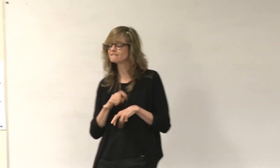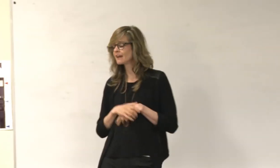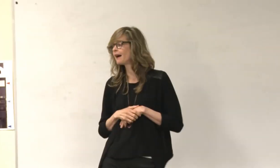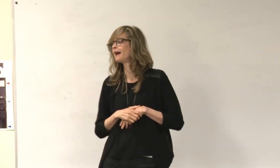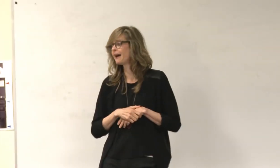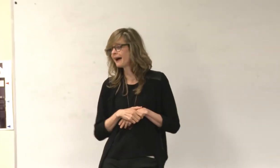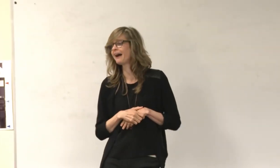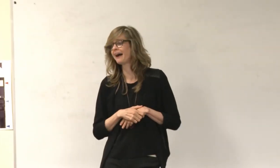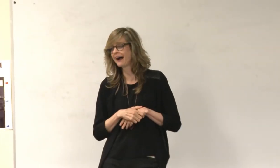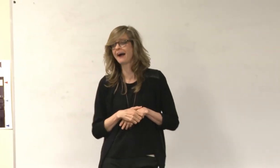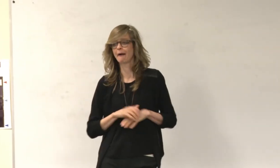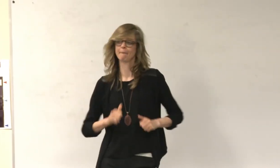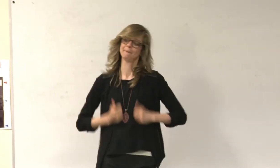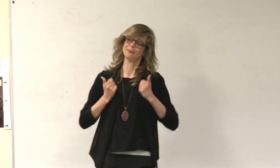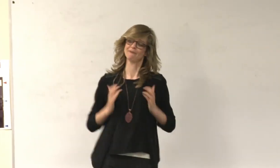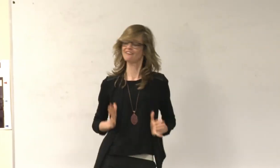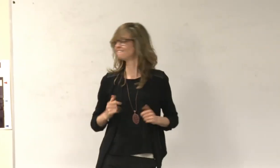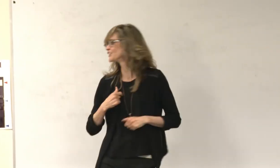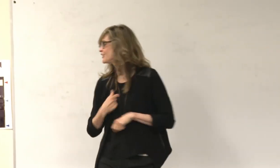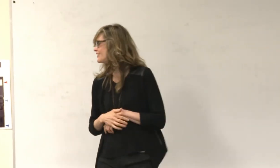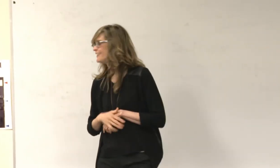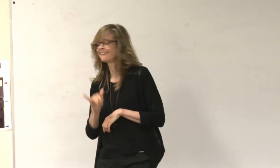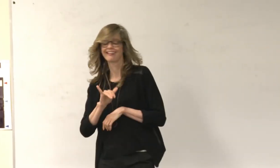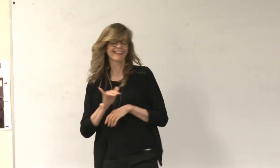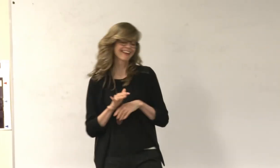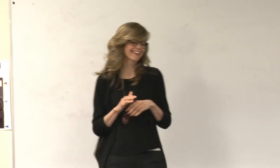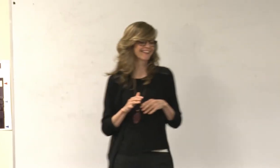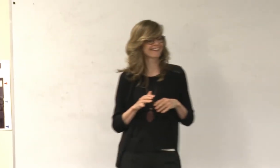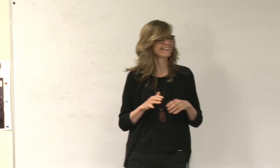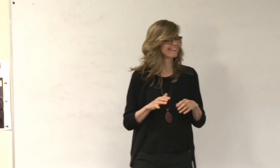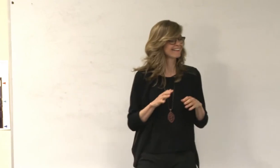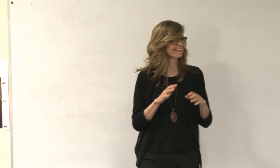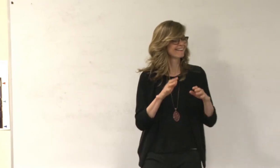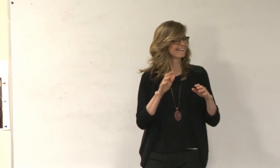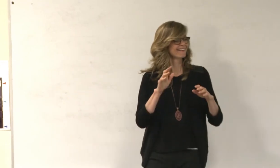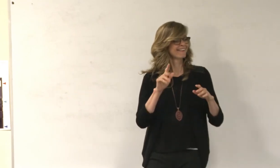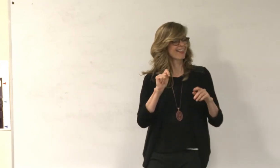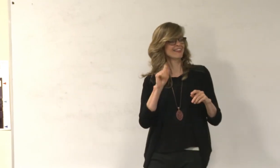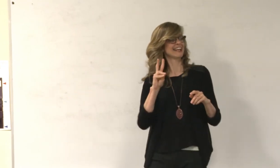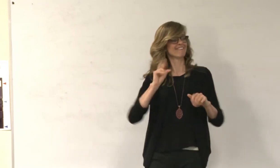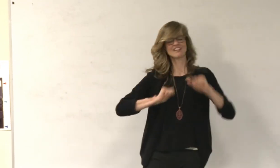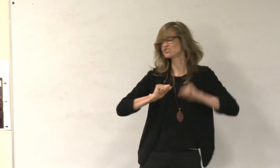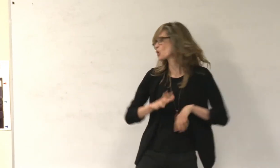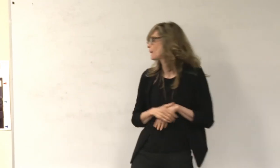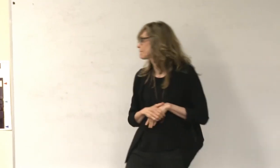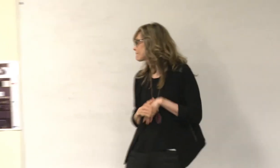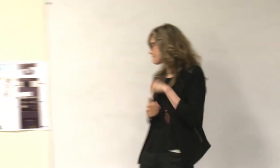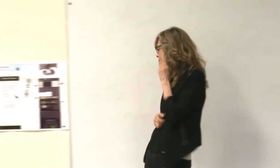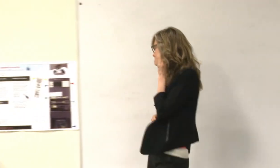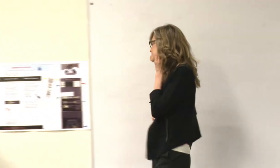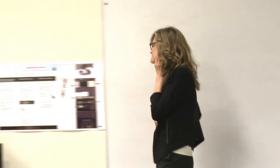ALL OF THE NEW ONES. BUT I AM THE LONE SURVIVOR OF THAT GROUP THAT BEGAN WORKING AT THAT TIME.